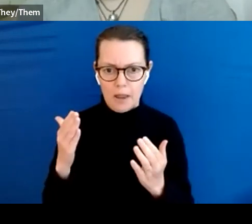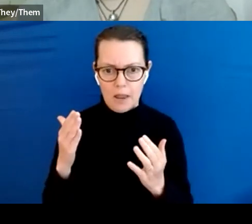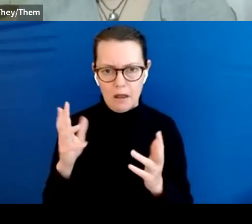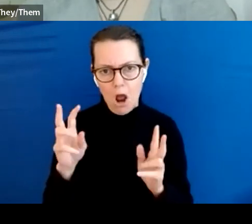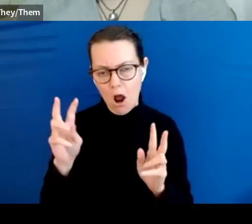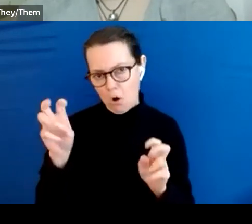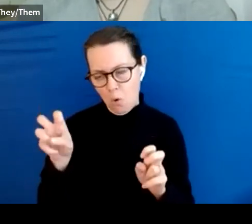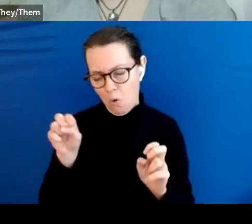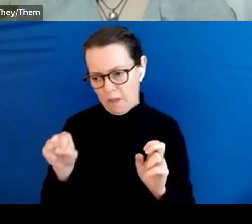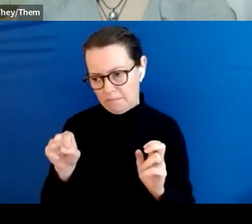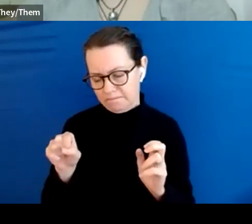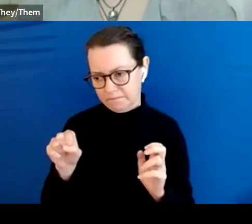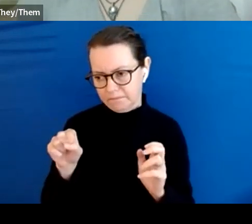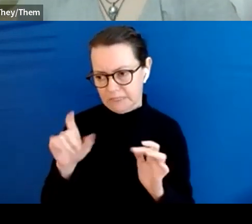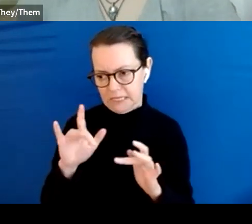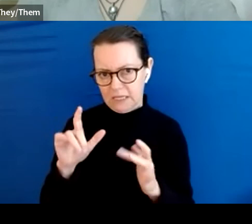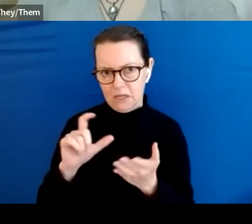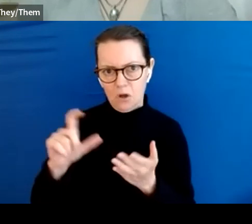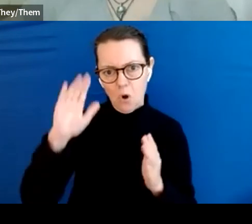what I will brand or to the month.